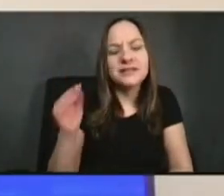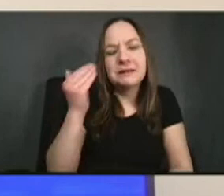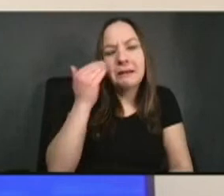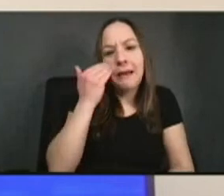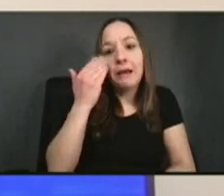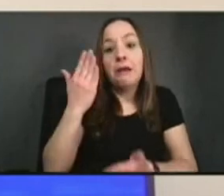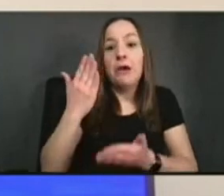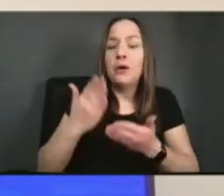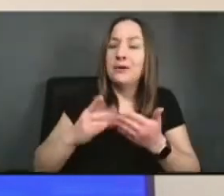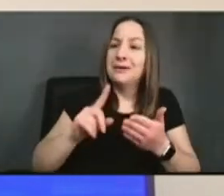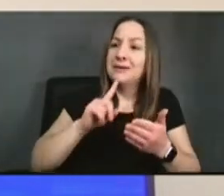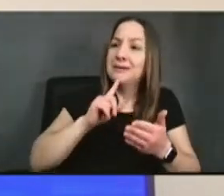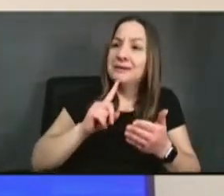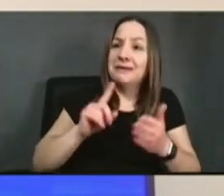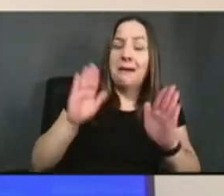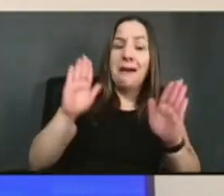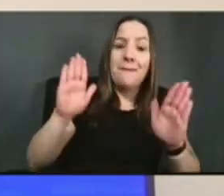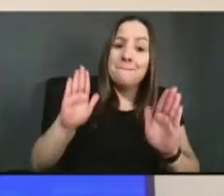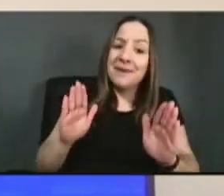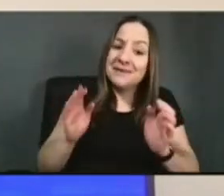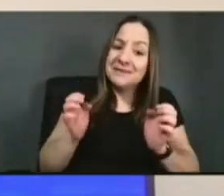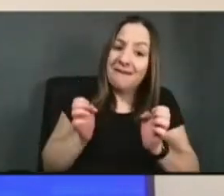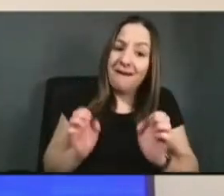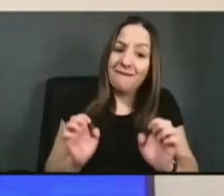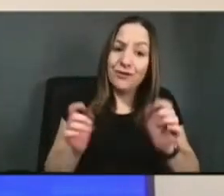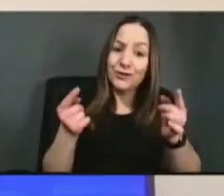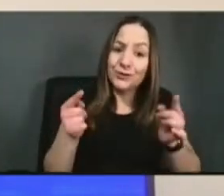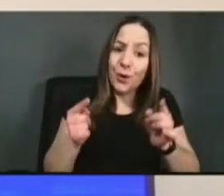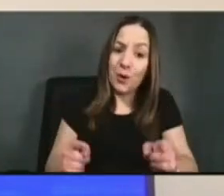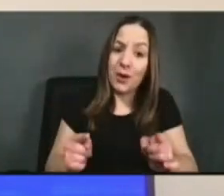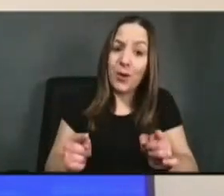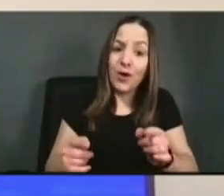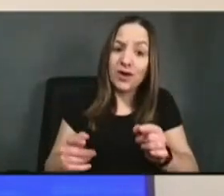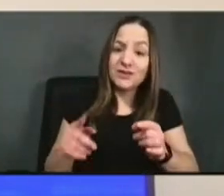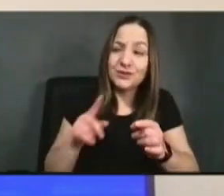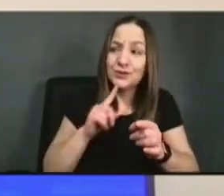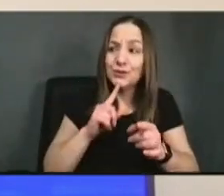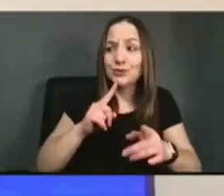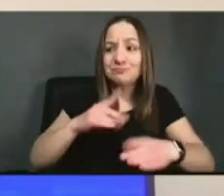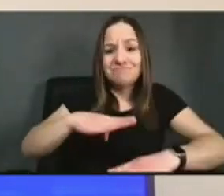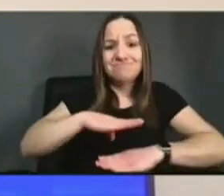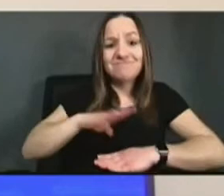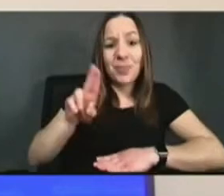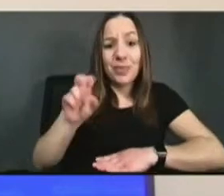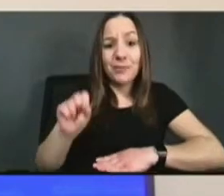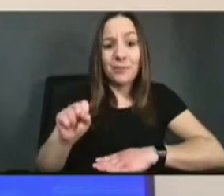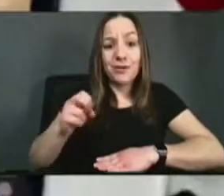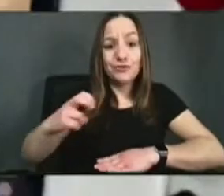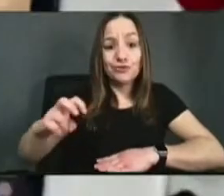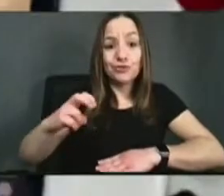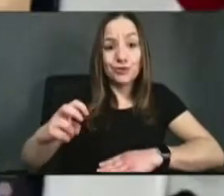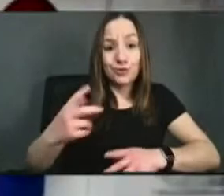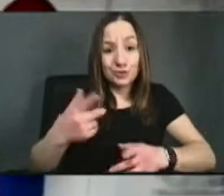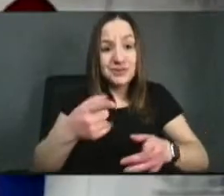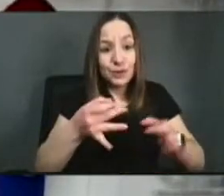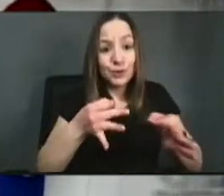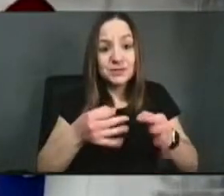very much. Doctor Dawson. I also know that there's been some heroic efforts to cover those roots in the Department of